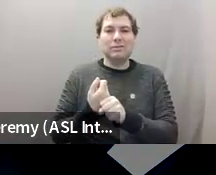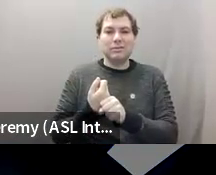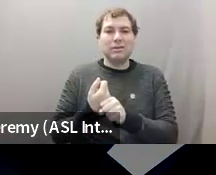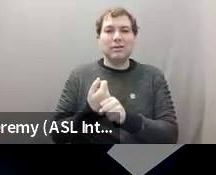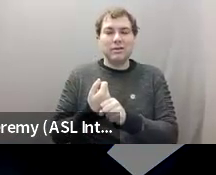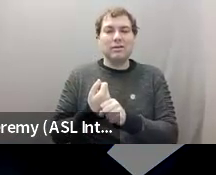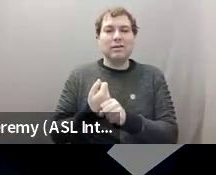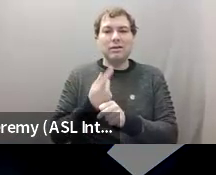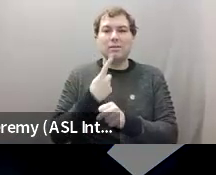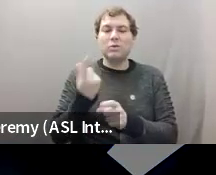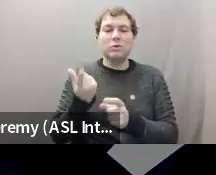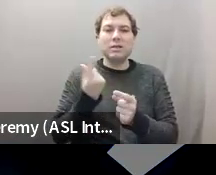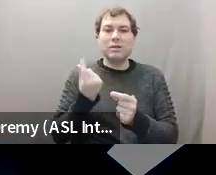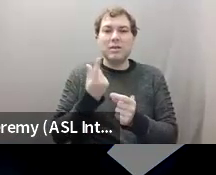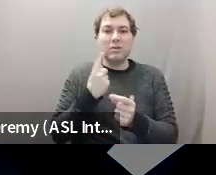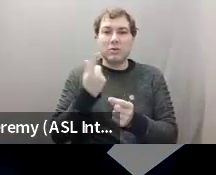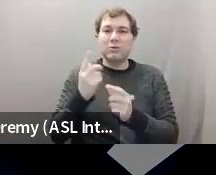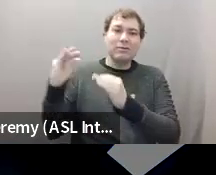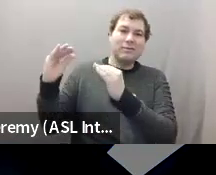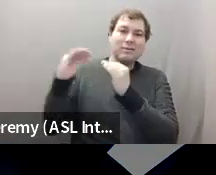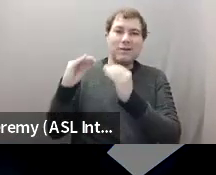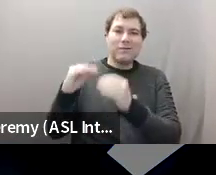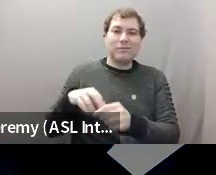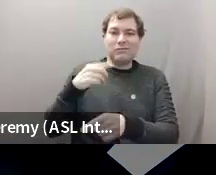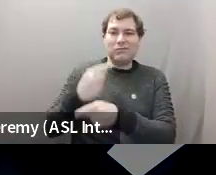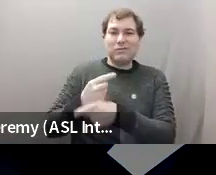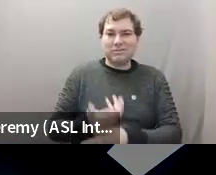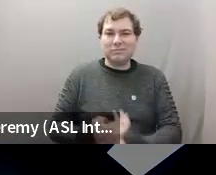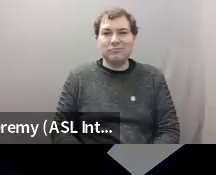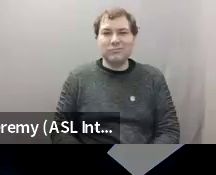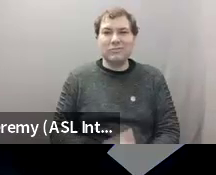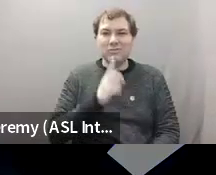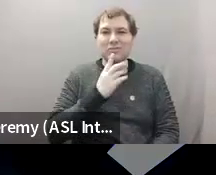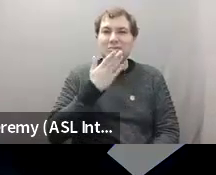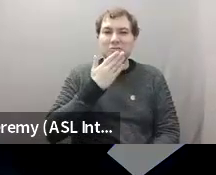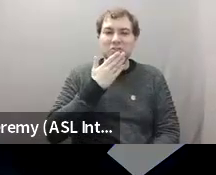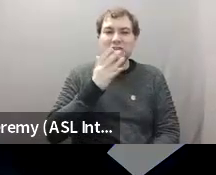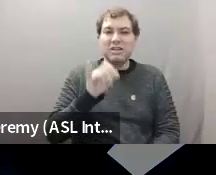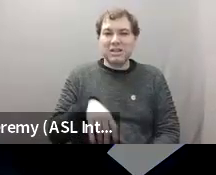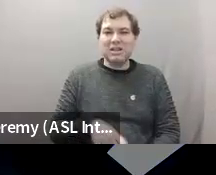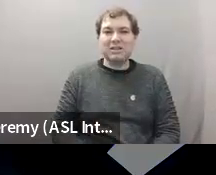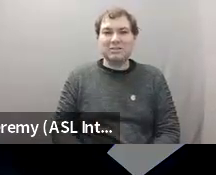james turner: so, Linda, you have taught me well. james turner: and I really appreciate it. james turner: And I